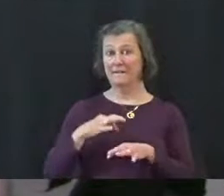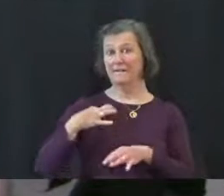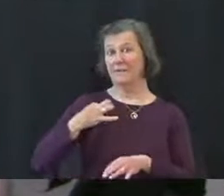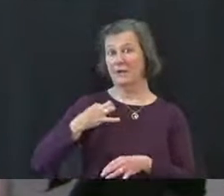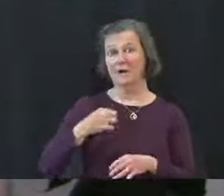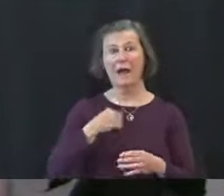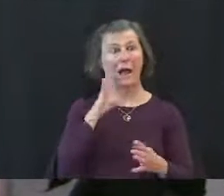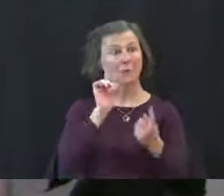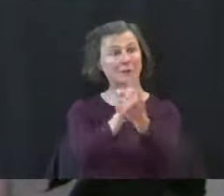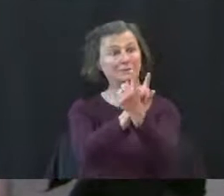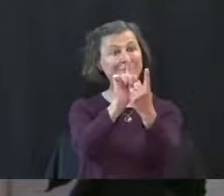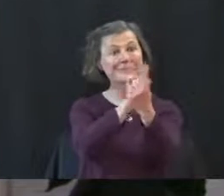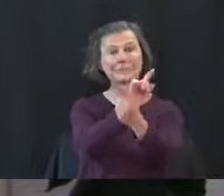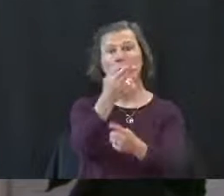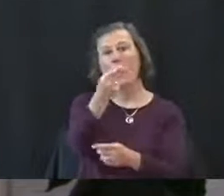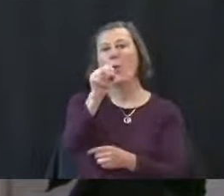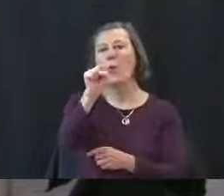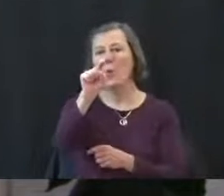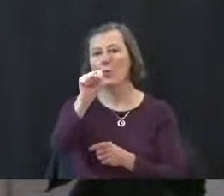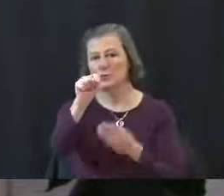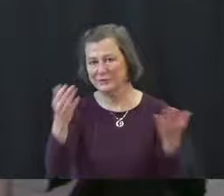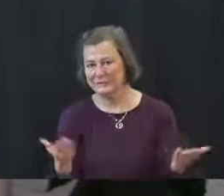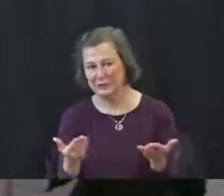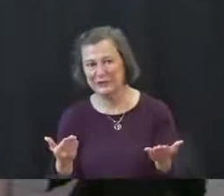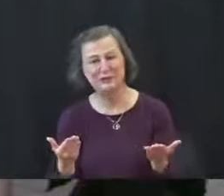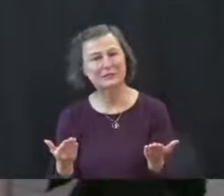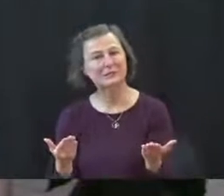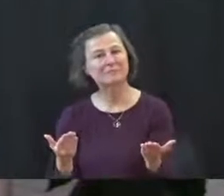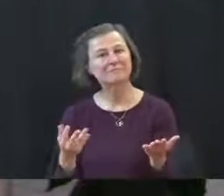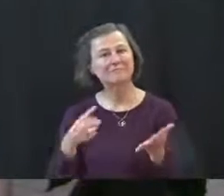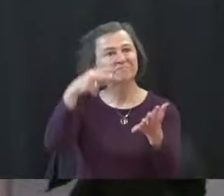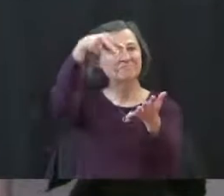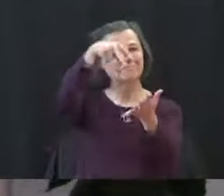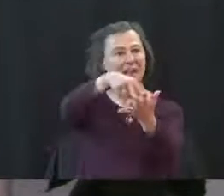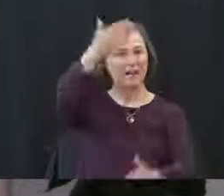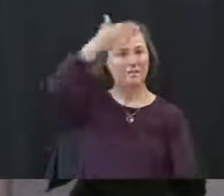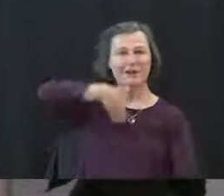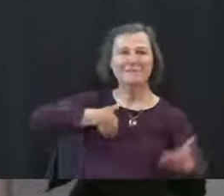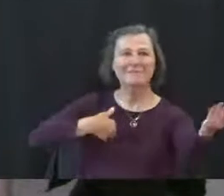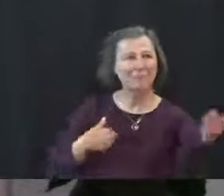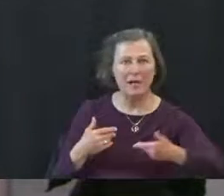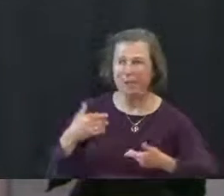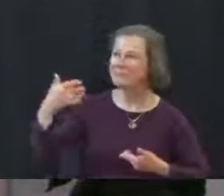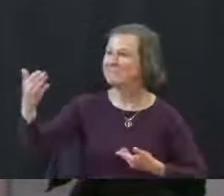or the hosts we call them hosts who stand in front and welcome people as they come into